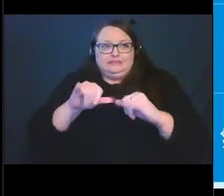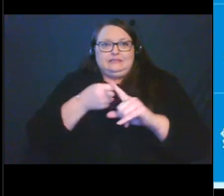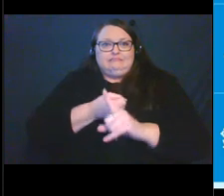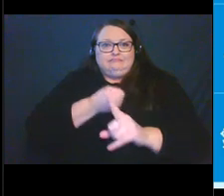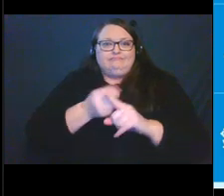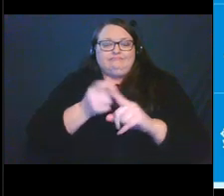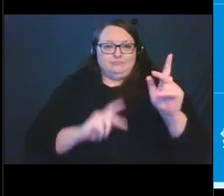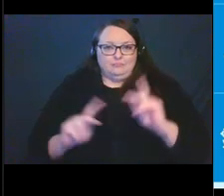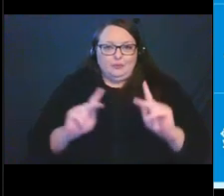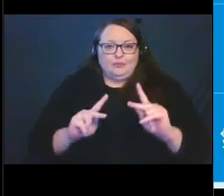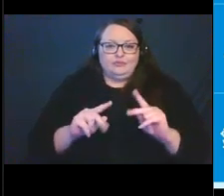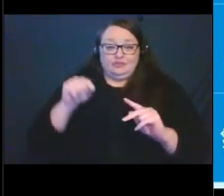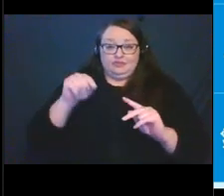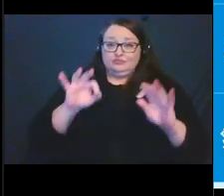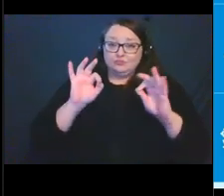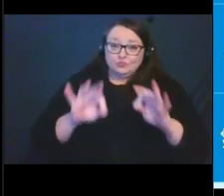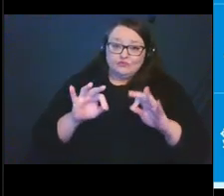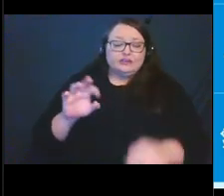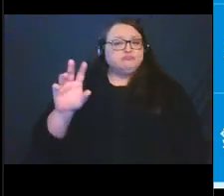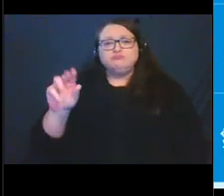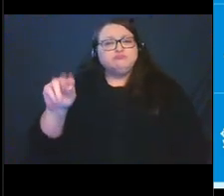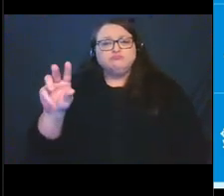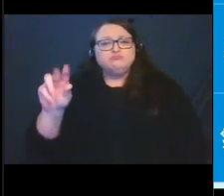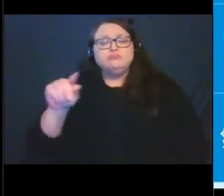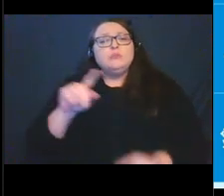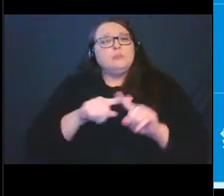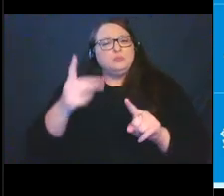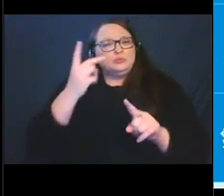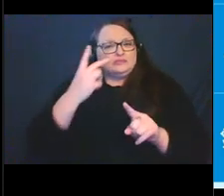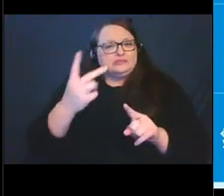does show that HeatRisk did quite well over a five year period across the entire country,